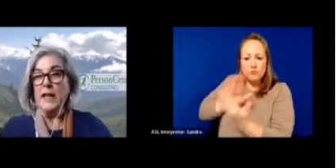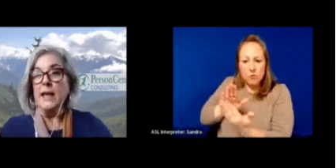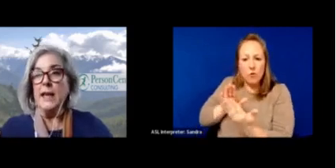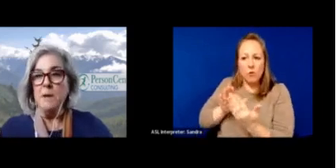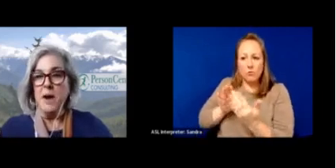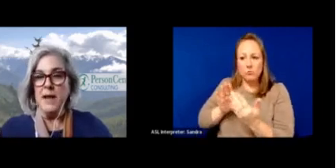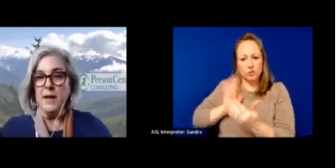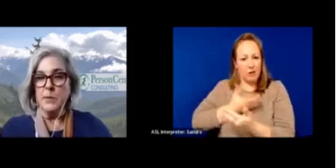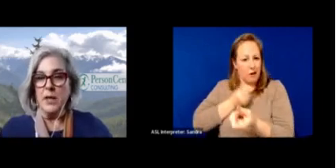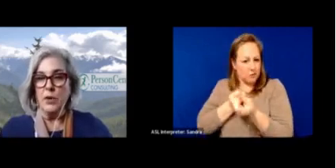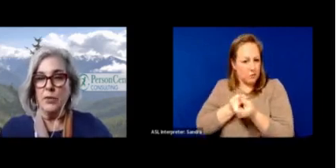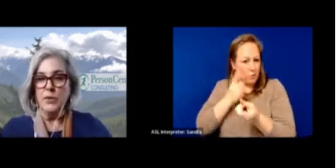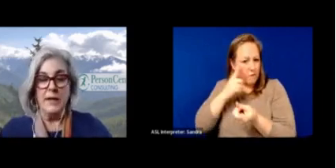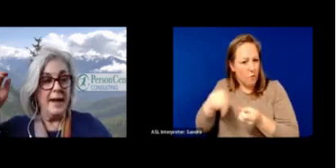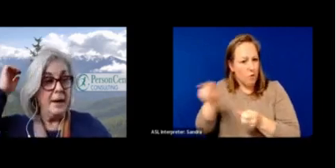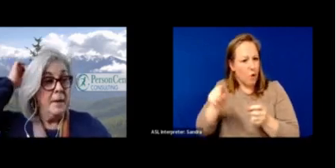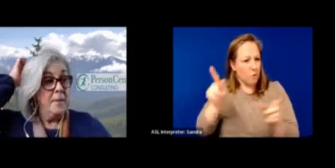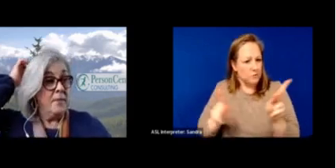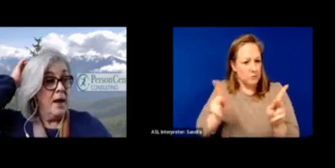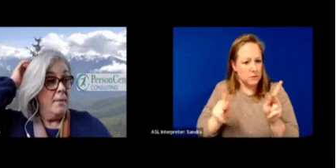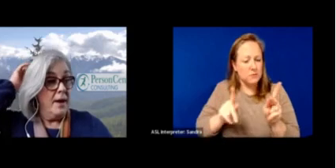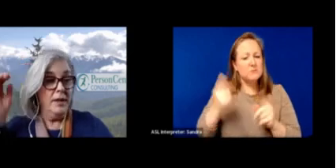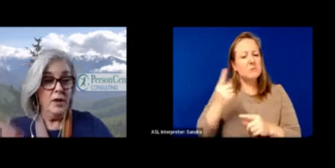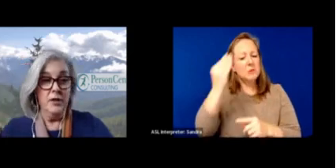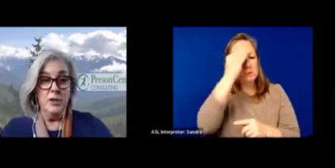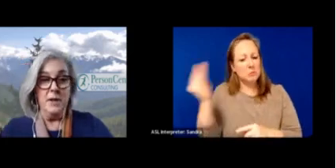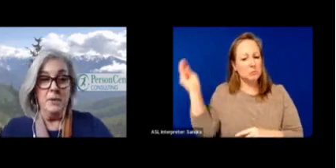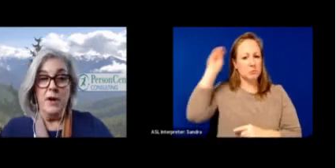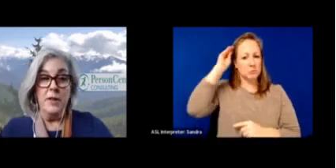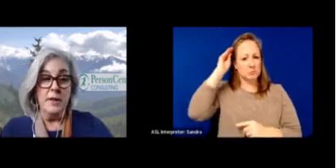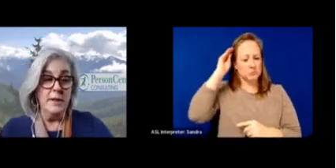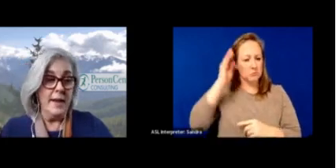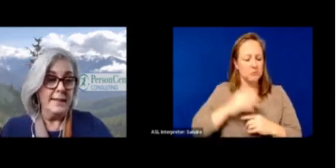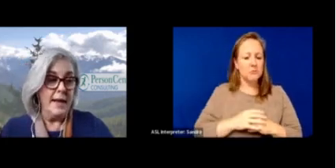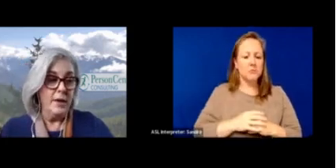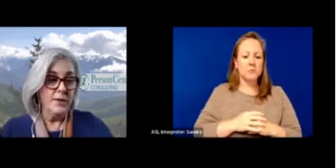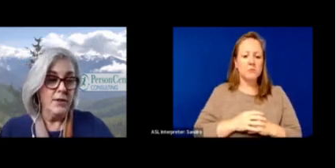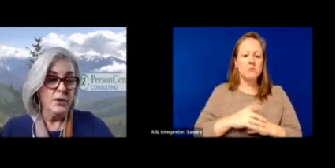as you hear the different speakers, I think you'll start making links between several of